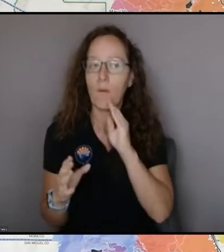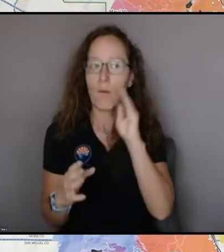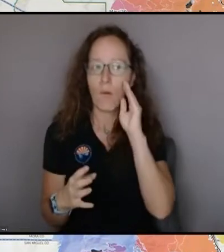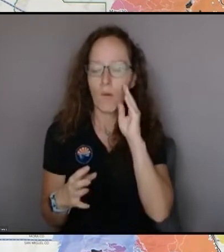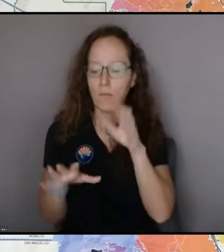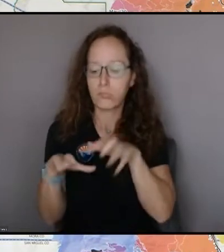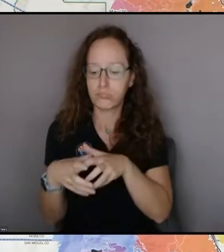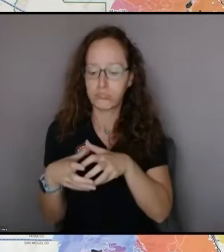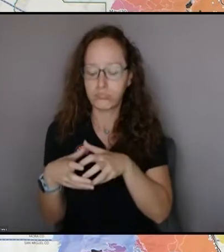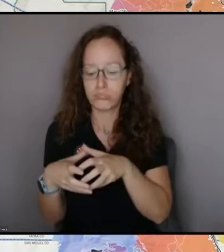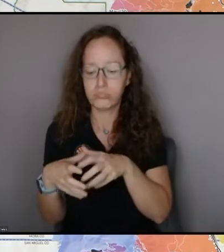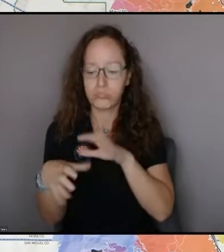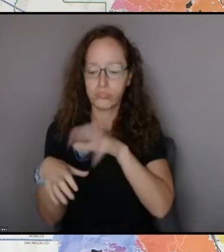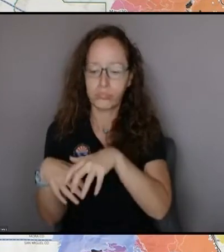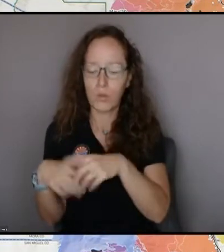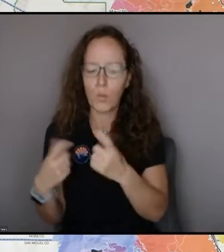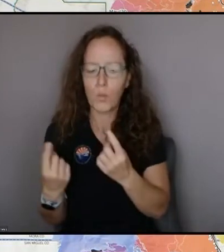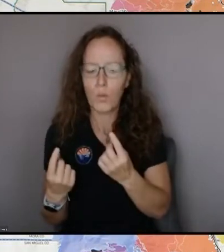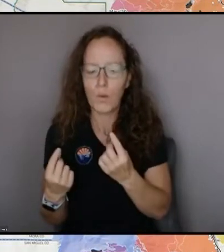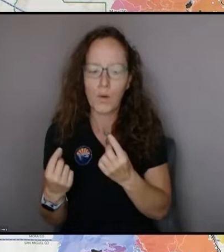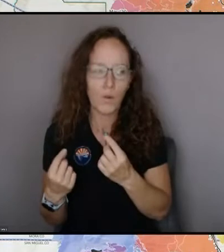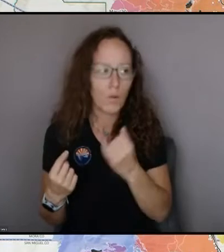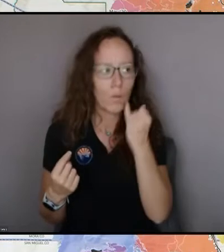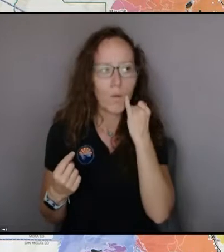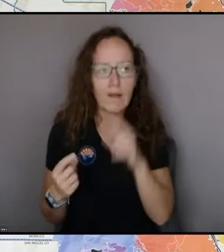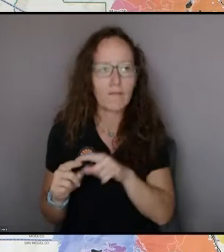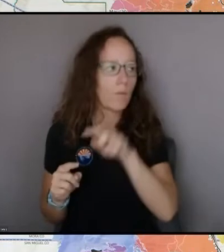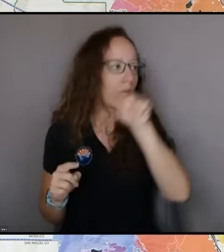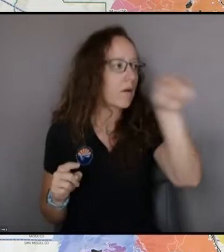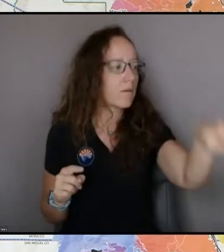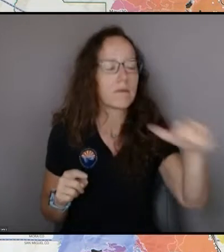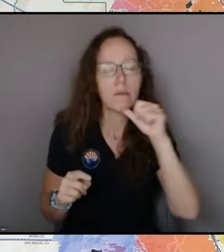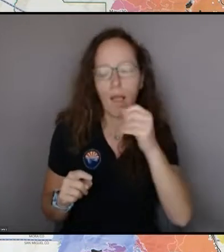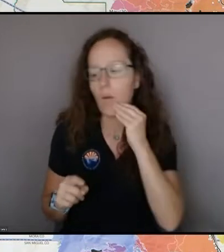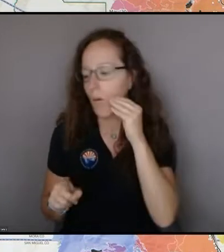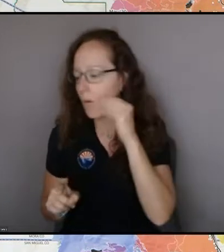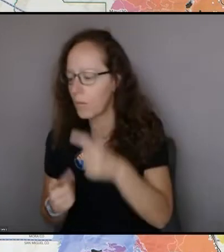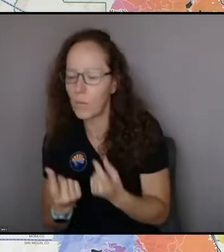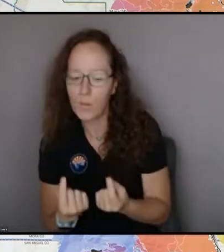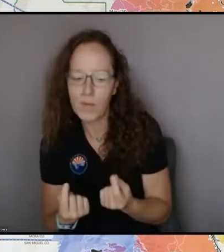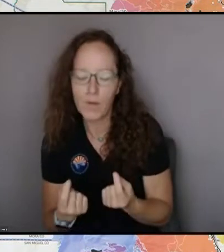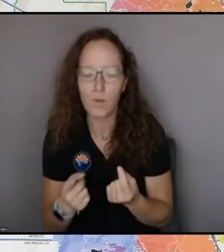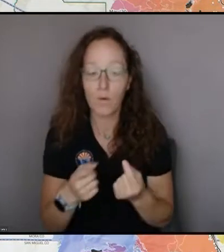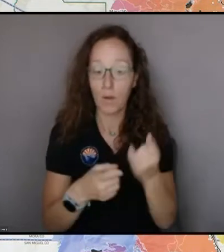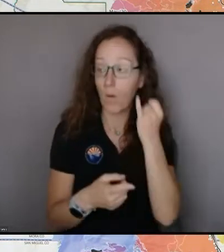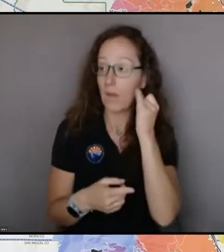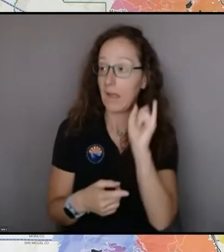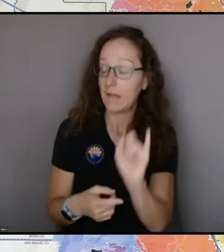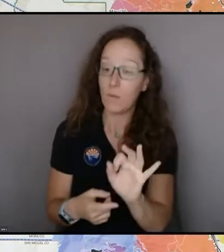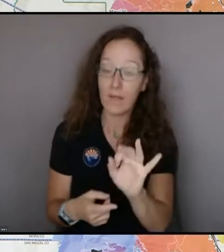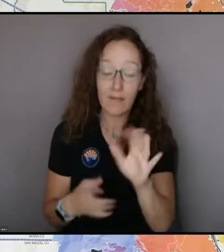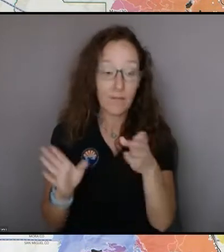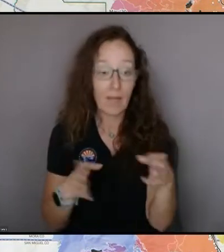question. And we say, 'Well, what if we're here?' You know, whatever it is. And then you say, 'Okay, so how can we prevent that?' And see, right then, you've made your plan better.